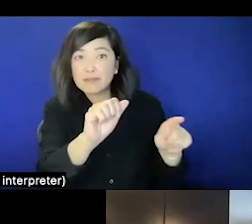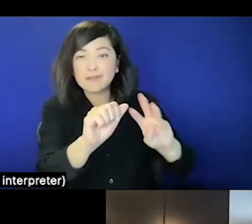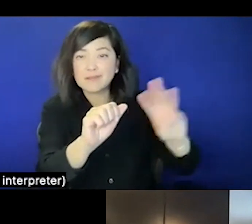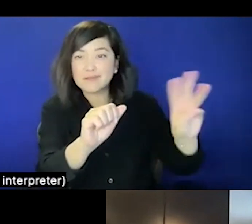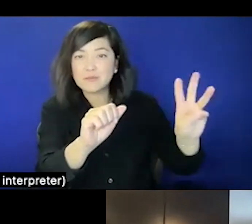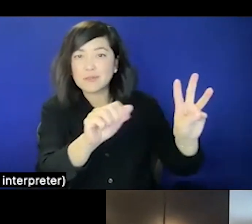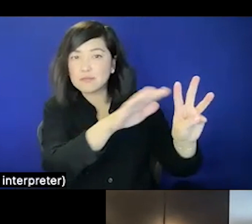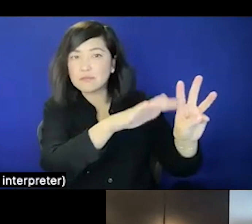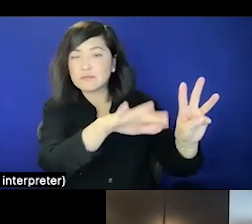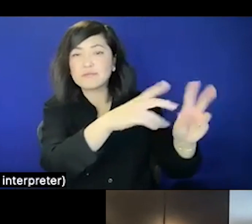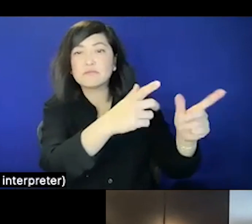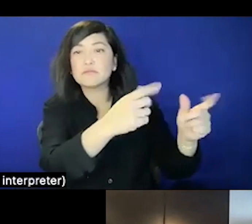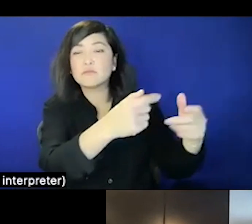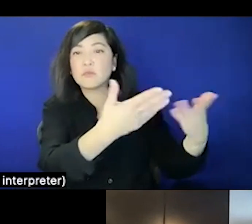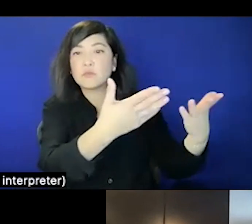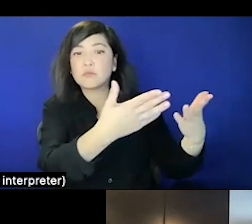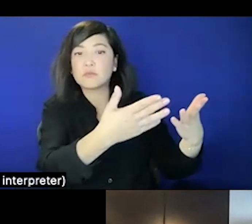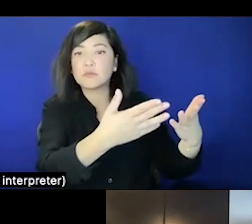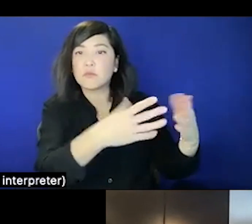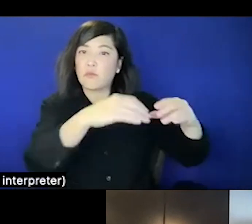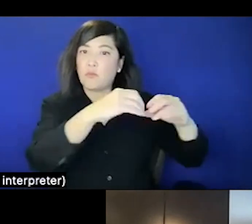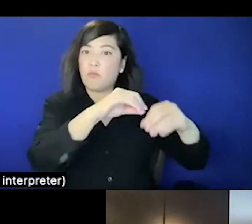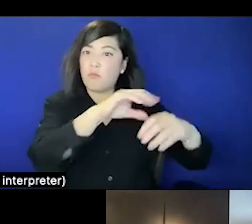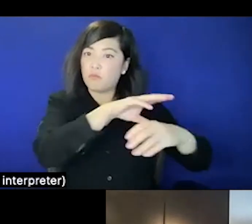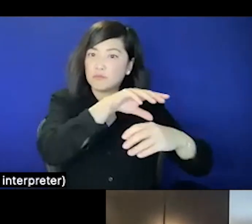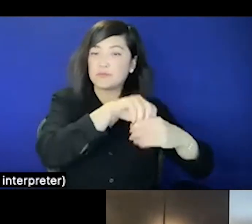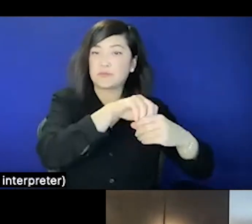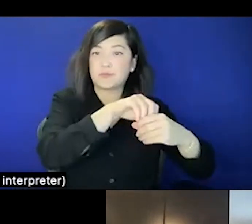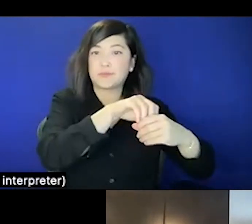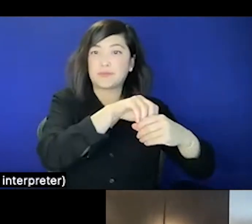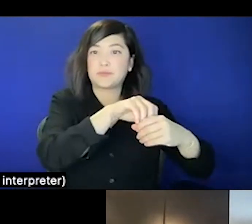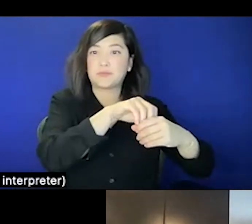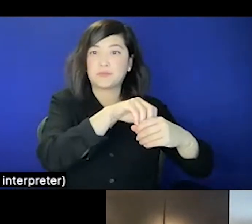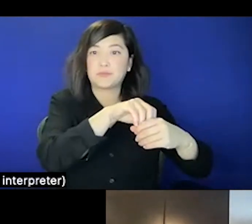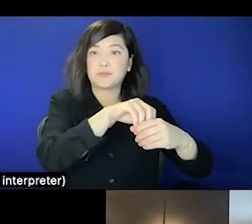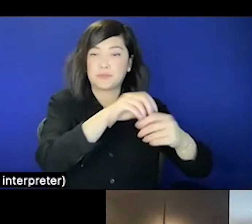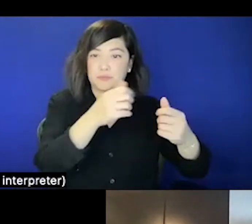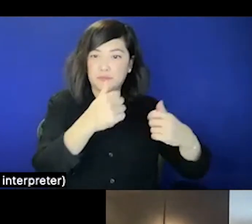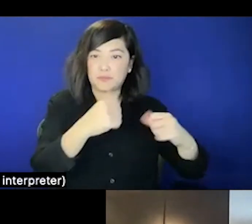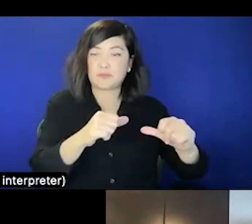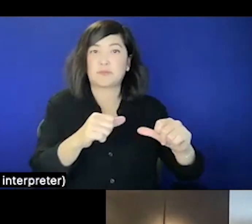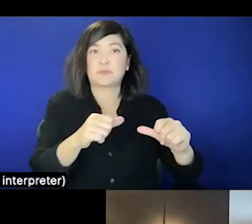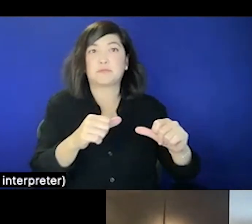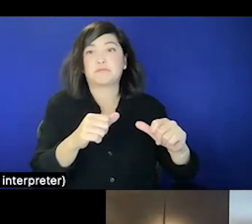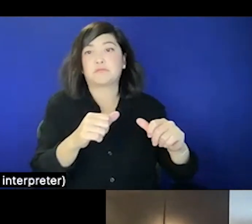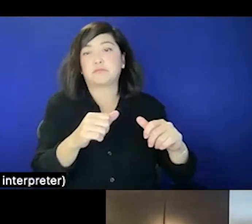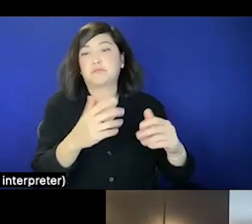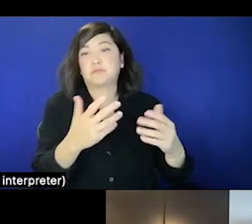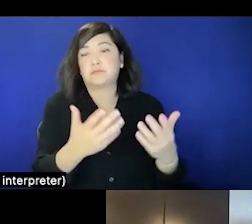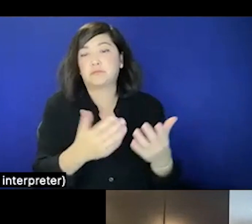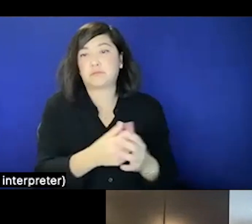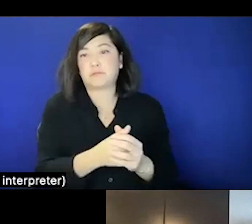where they're much more involved in essentially building a business around